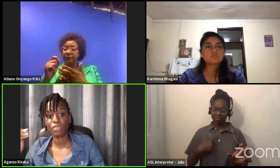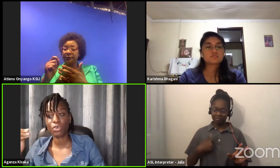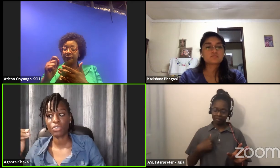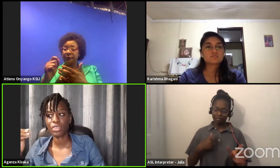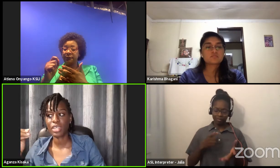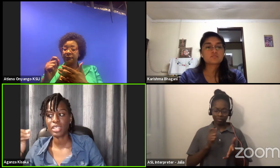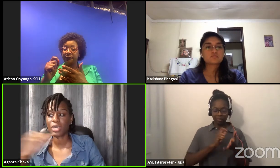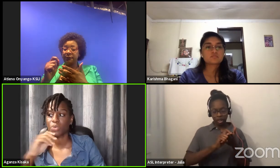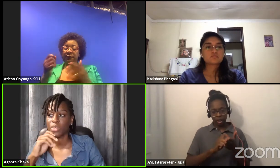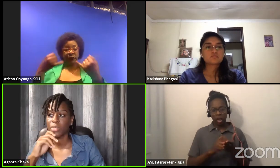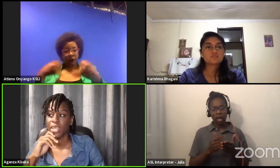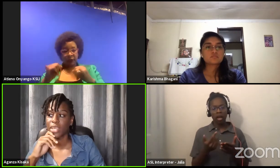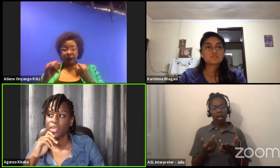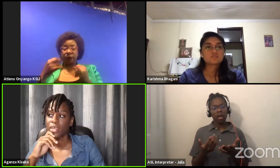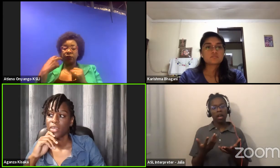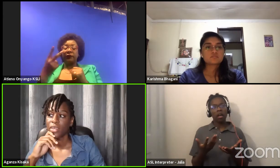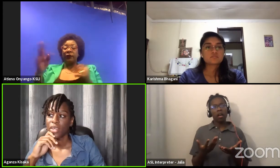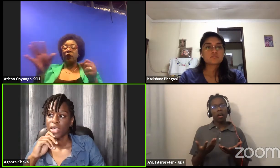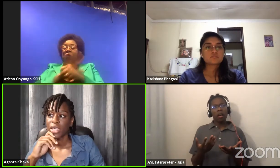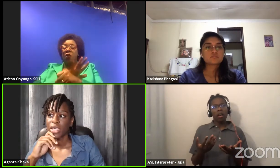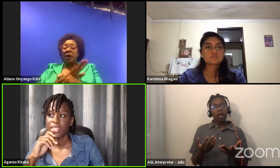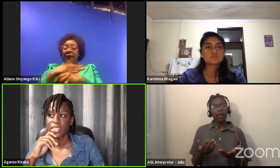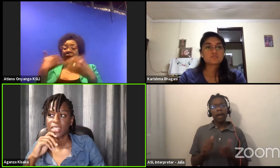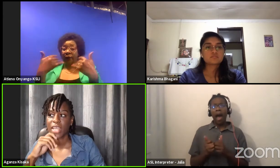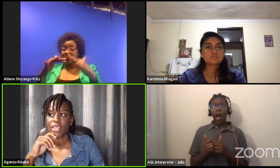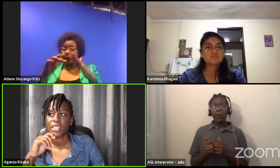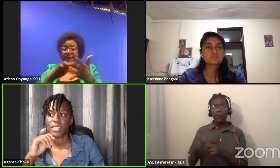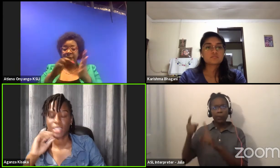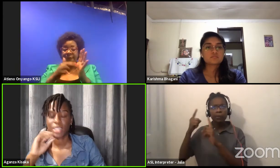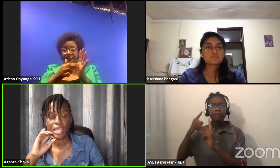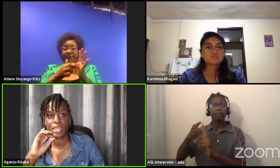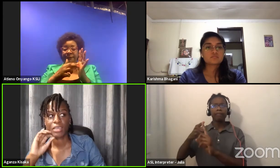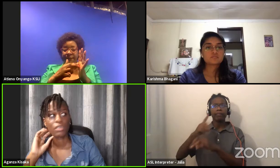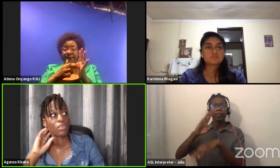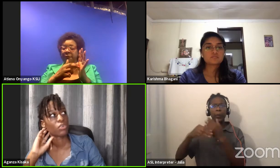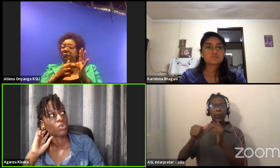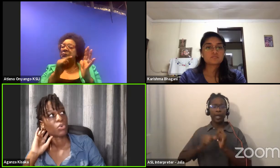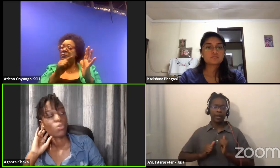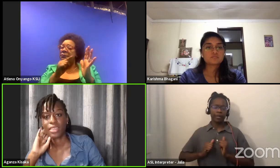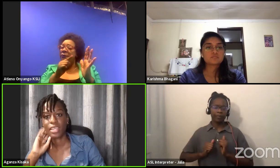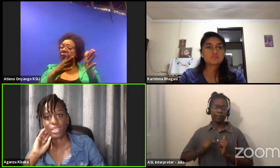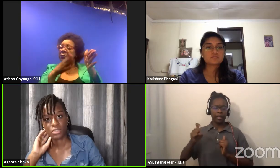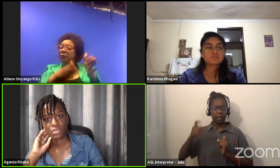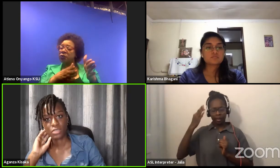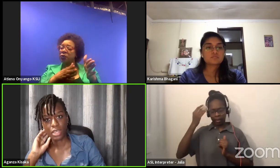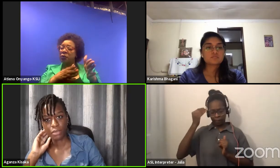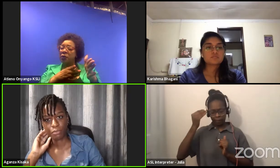for both theater would be is this character saying what they need to say?